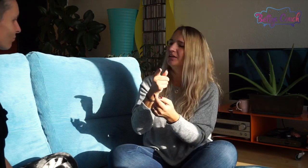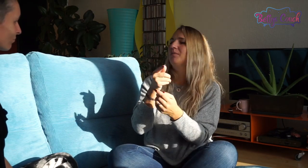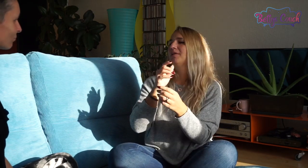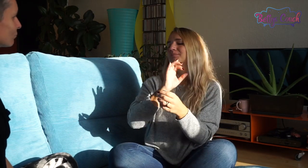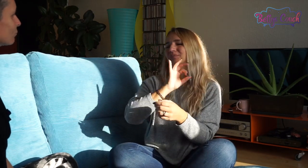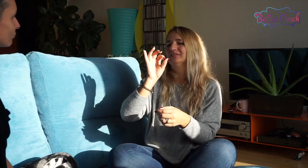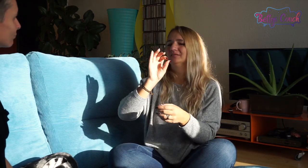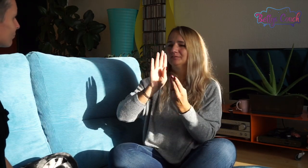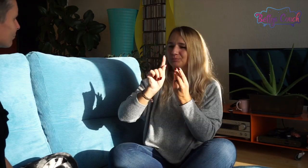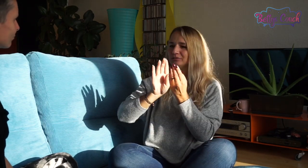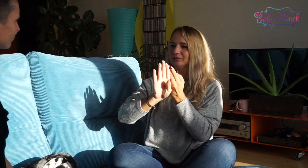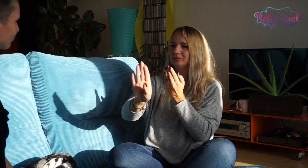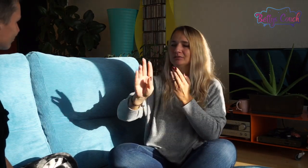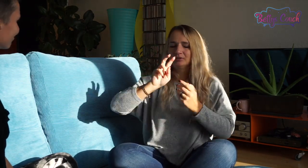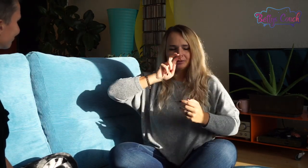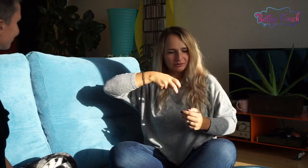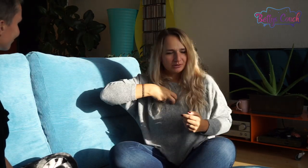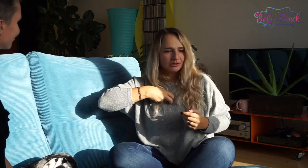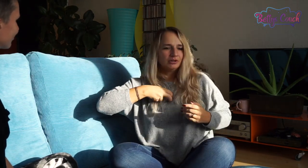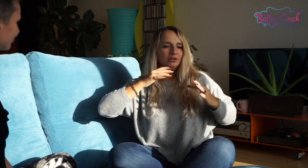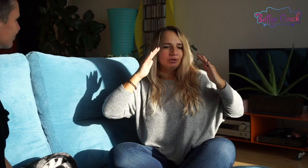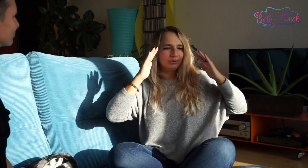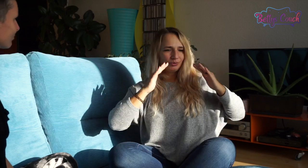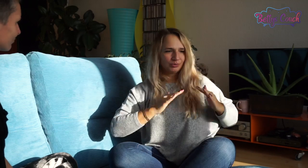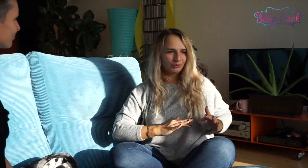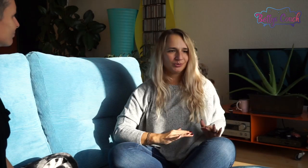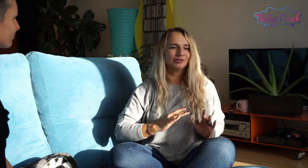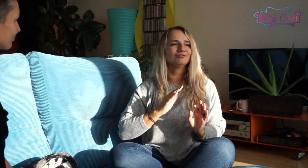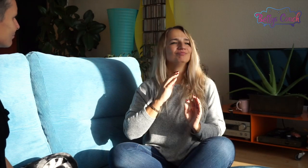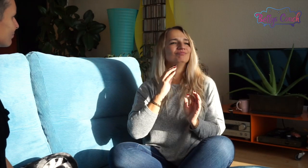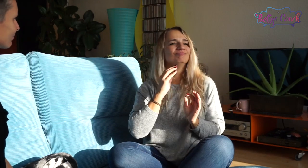It is important to distance yourself from everything and to reflect on yourself in peace.